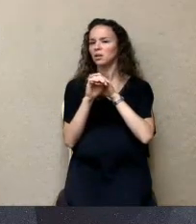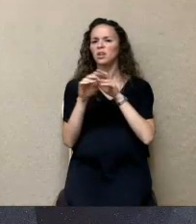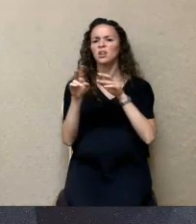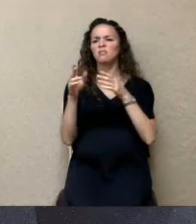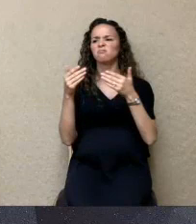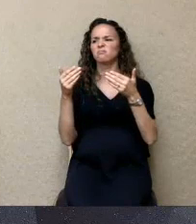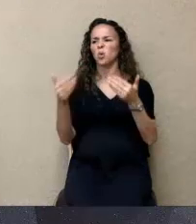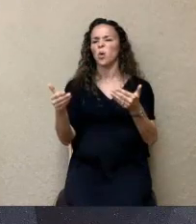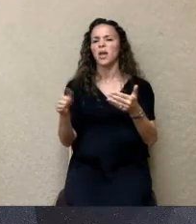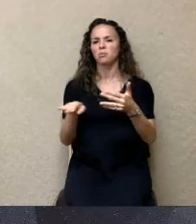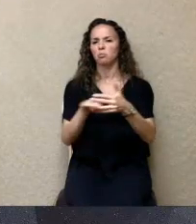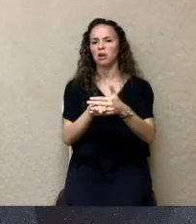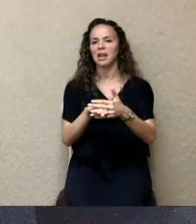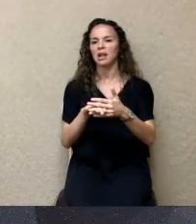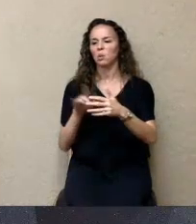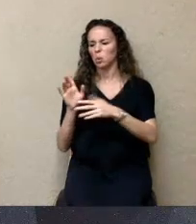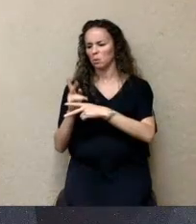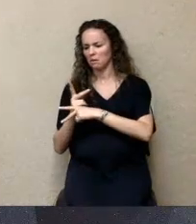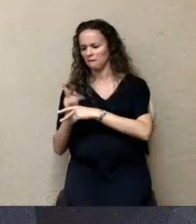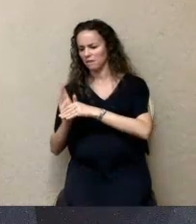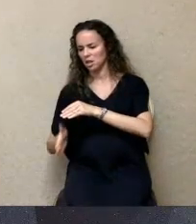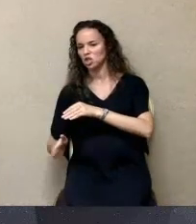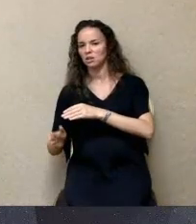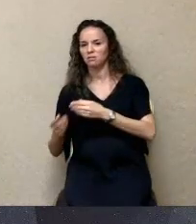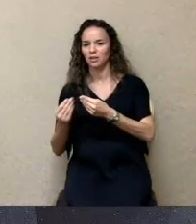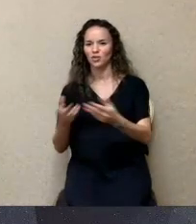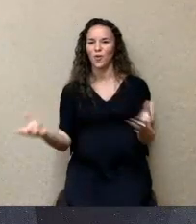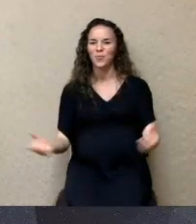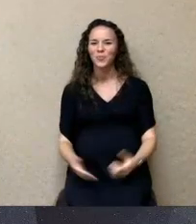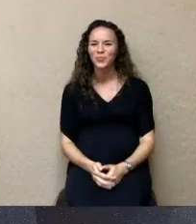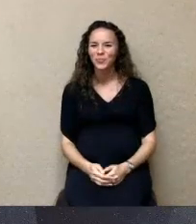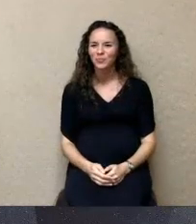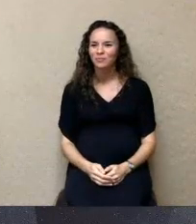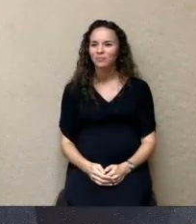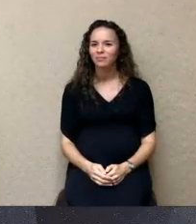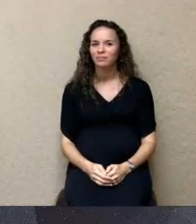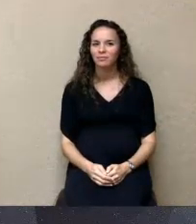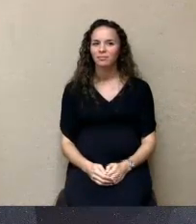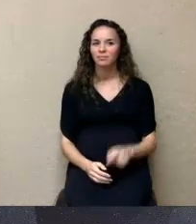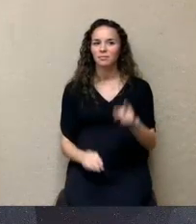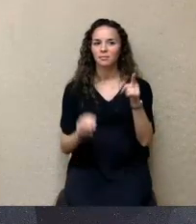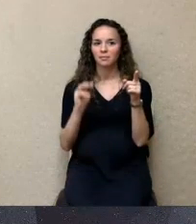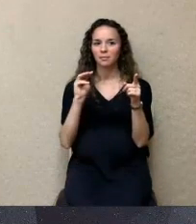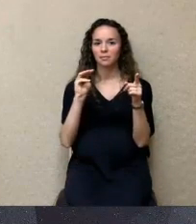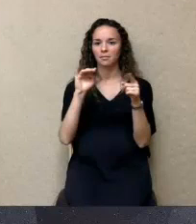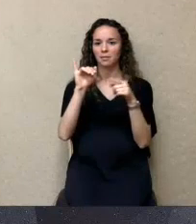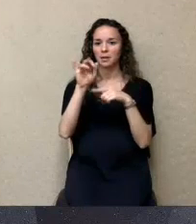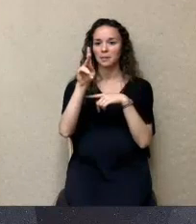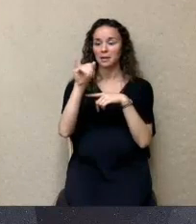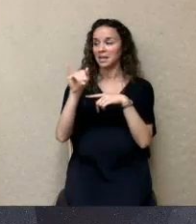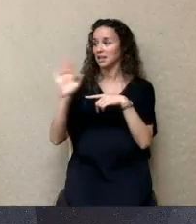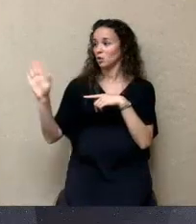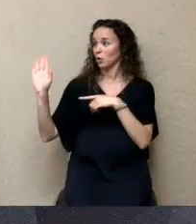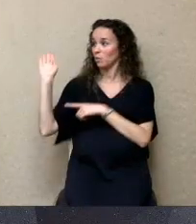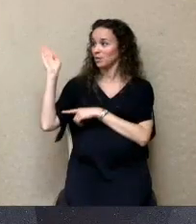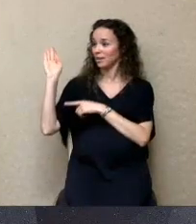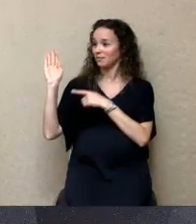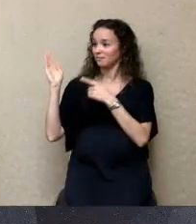we'll be in here. So, that concludes your presentation. We'll go ahead and wrap it up.